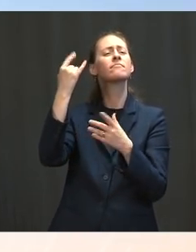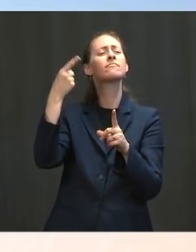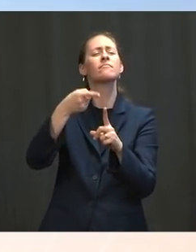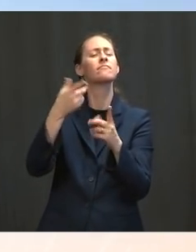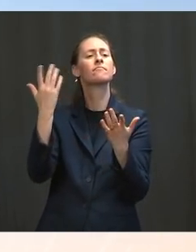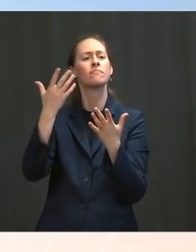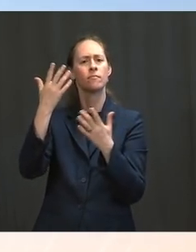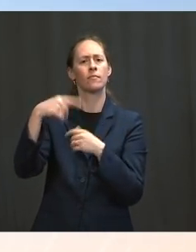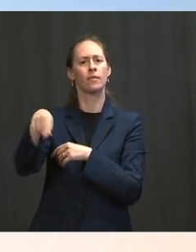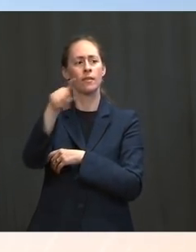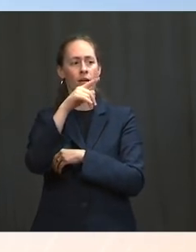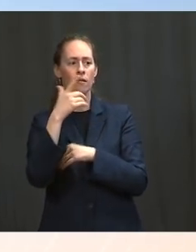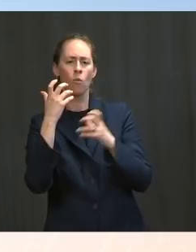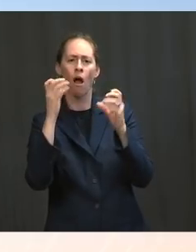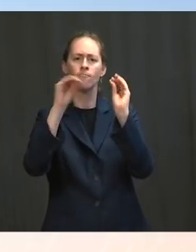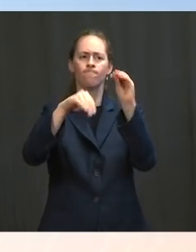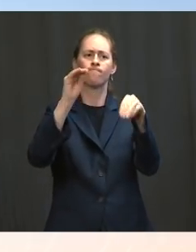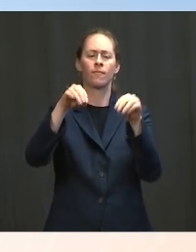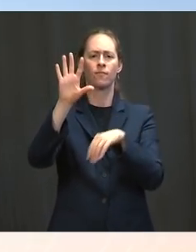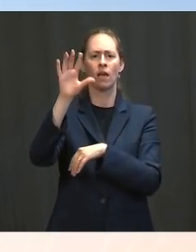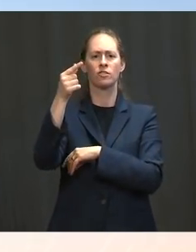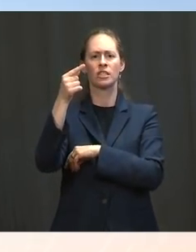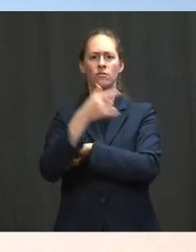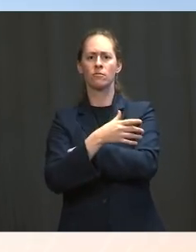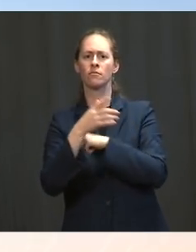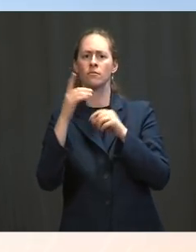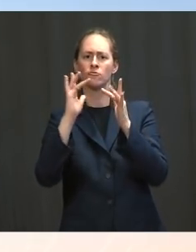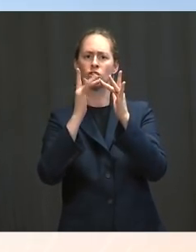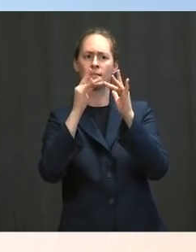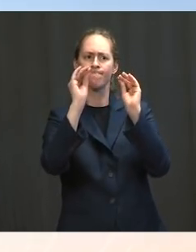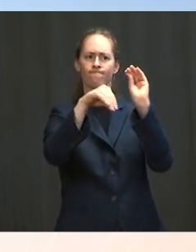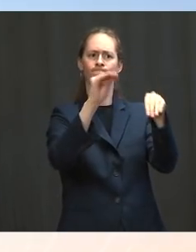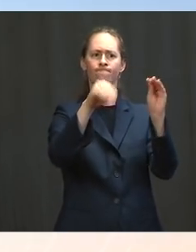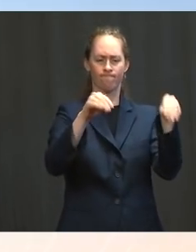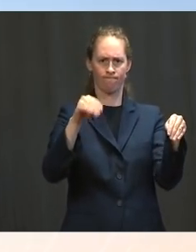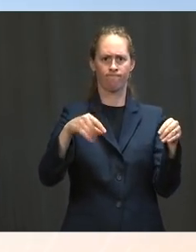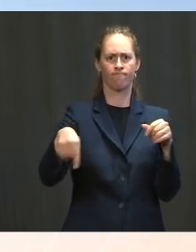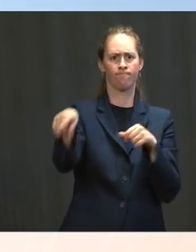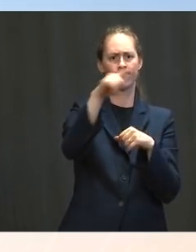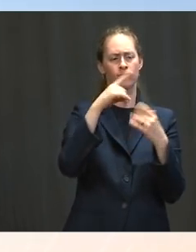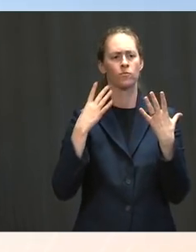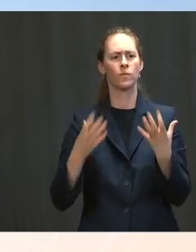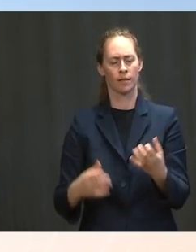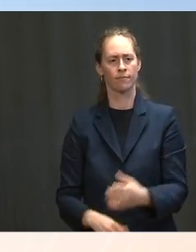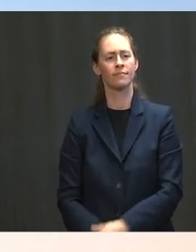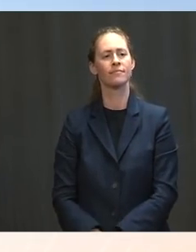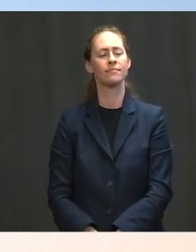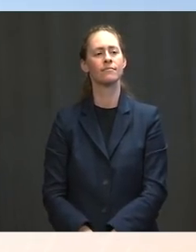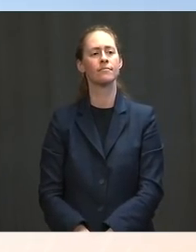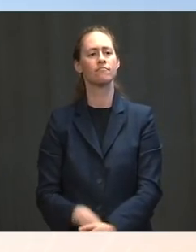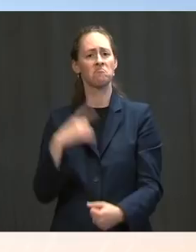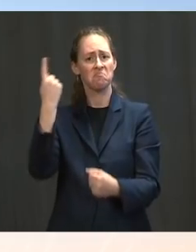of the UN Security Council together at UNGA. Is President Biden interested in something like that,